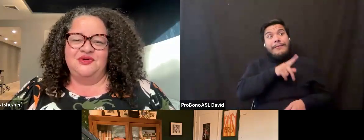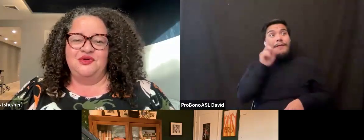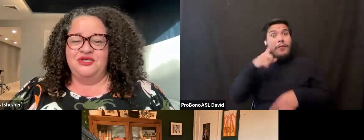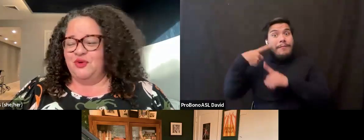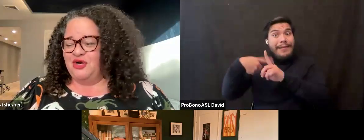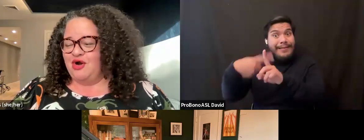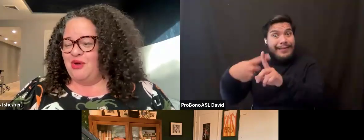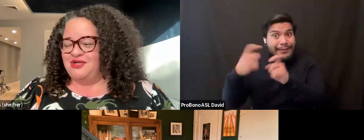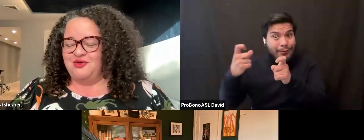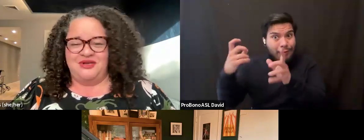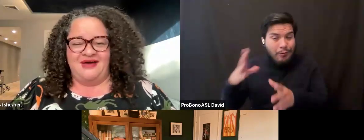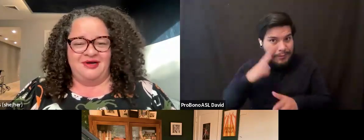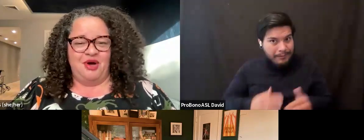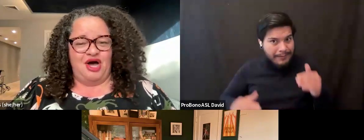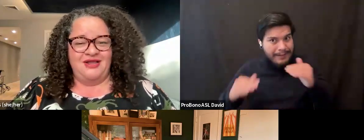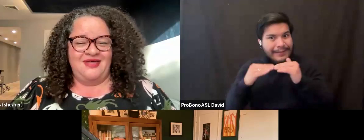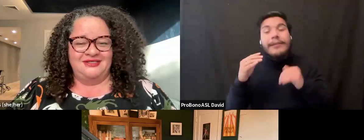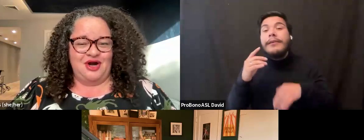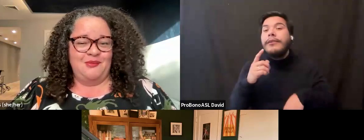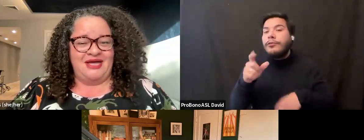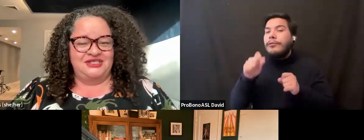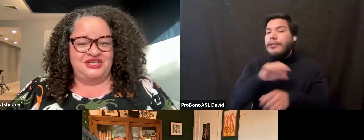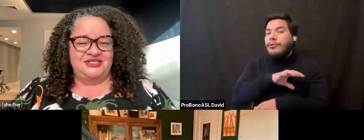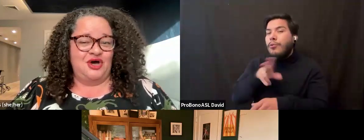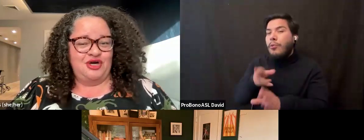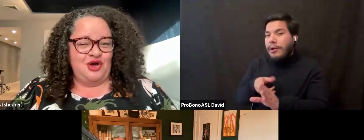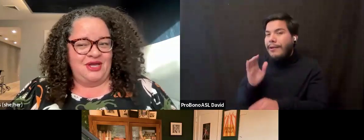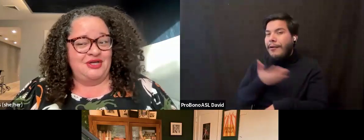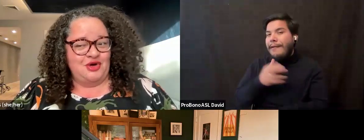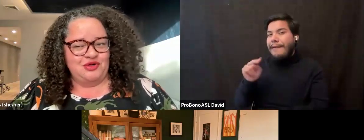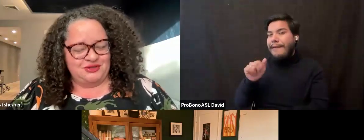So you can join our brand new NAAFA pod that is our passionate ongoing donors